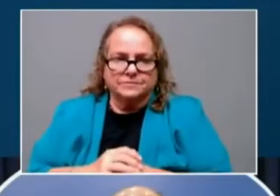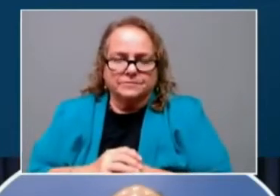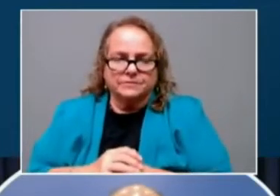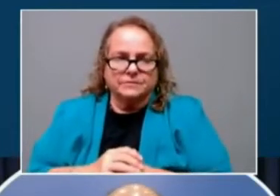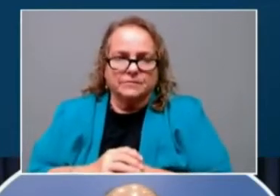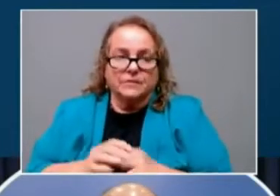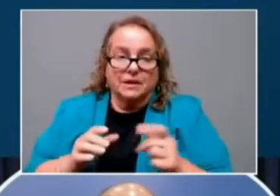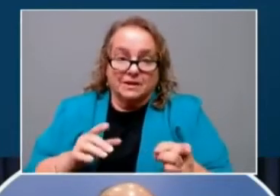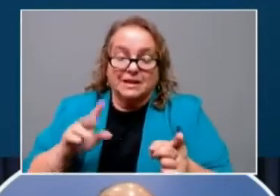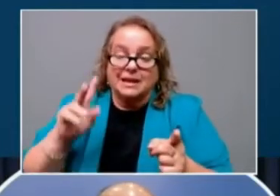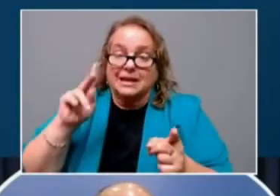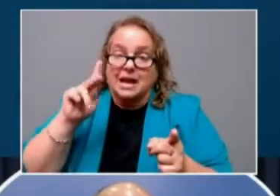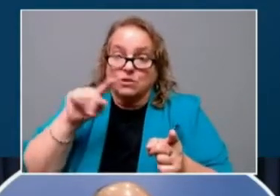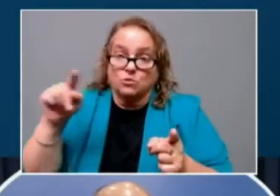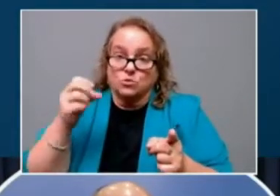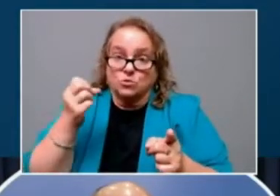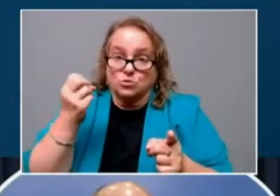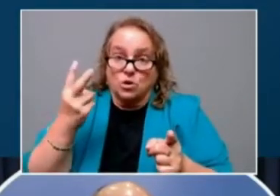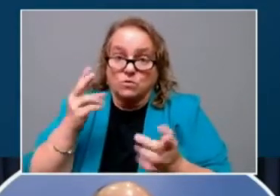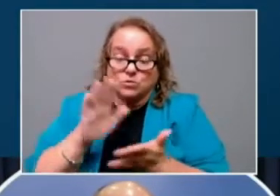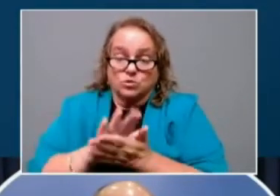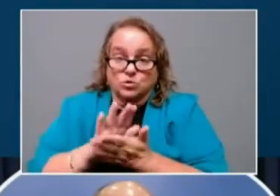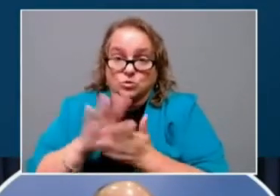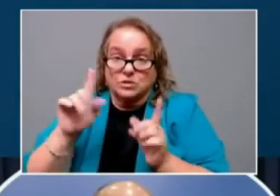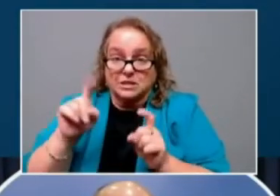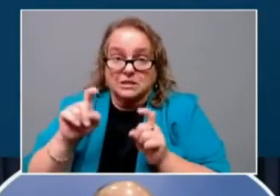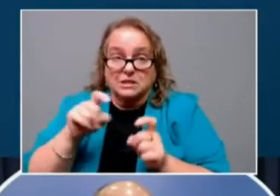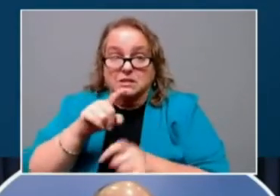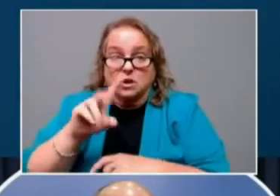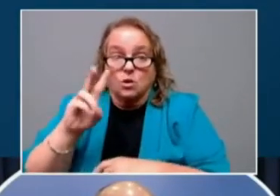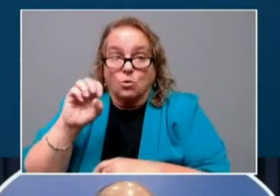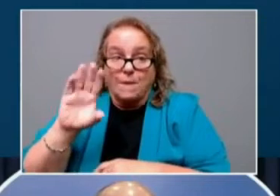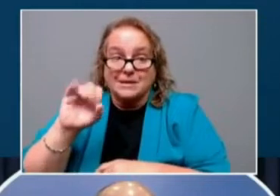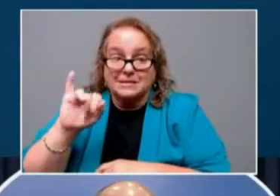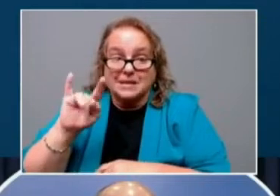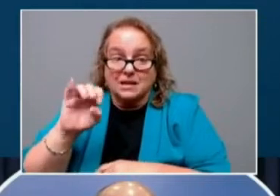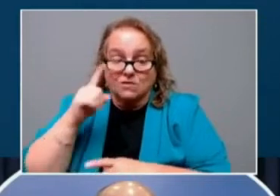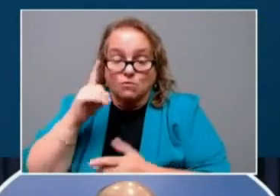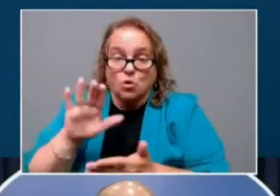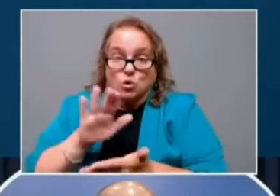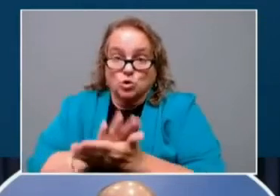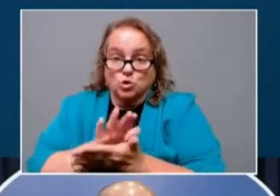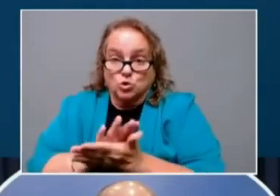school testing. This is a website for school district superintendents and for